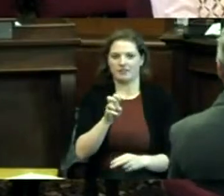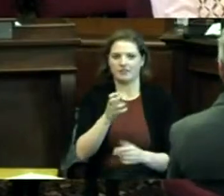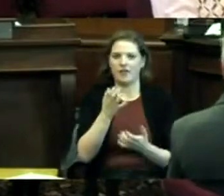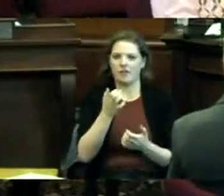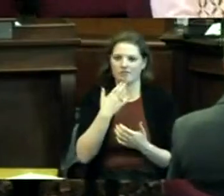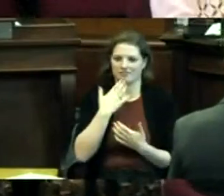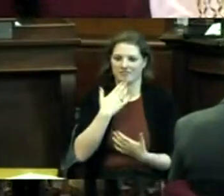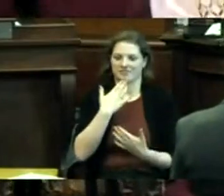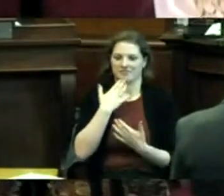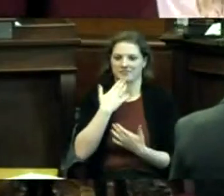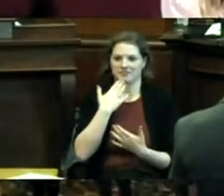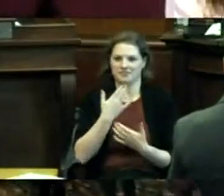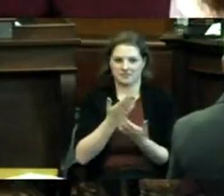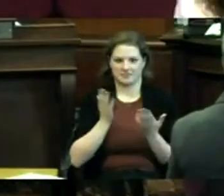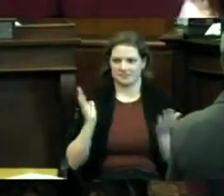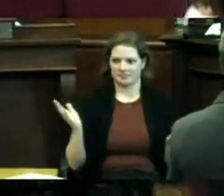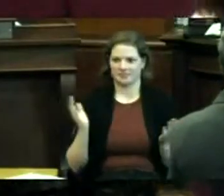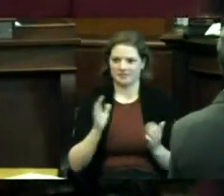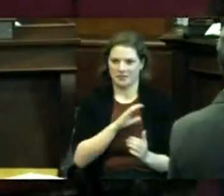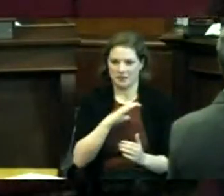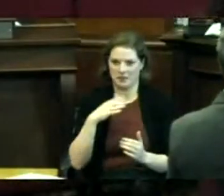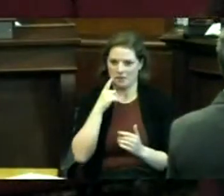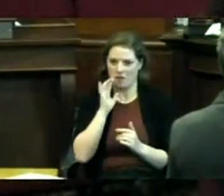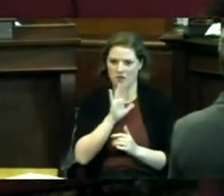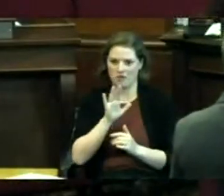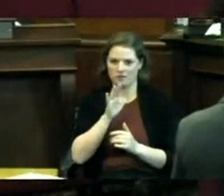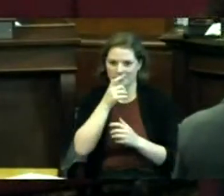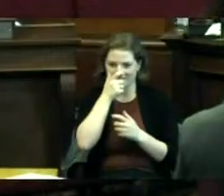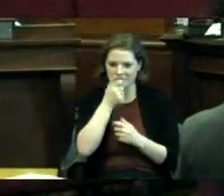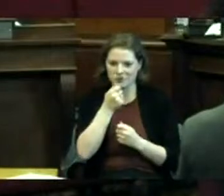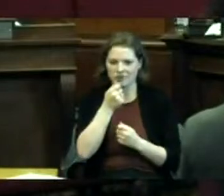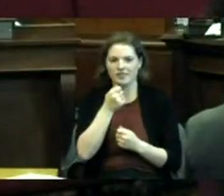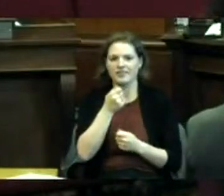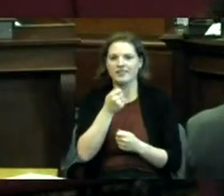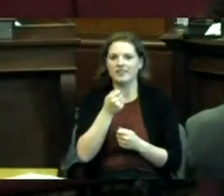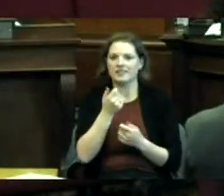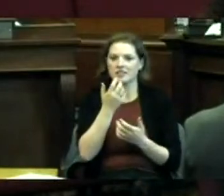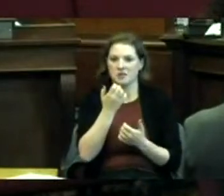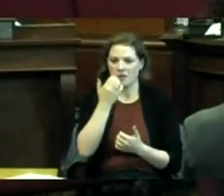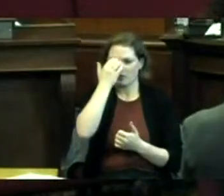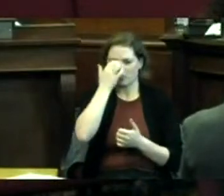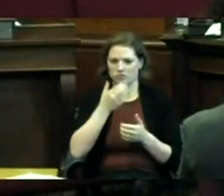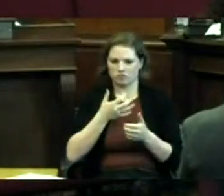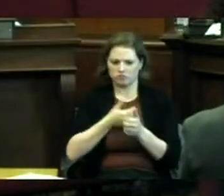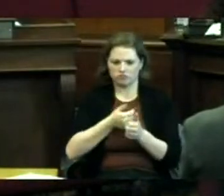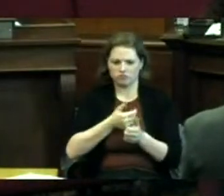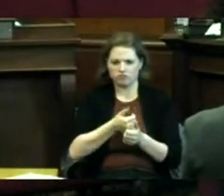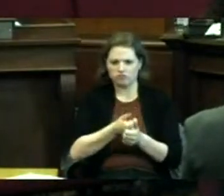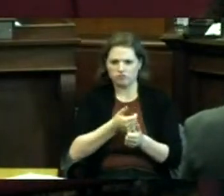Good afternoon again. My name is Dave and I'd like to thank the